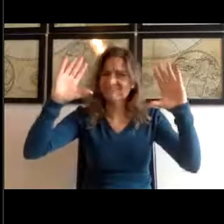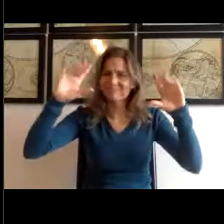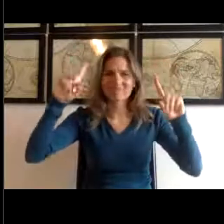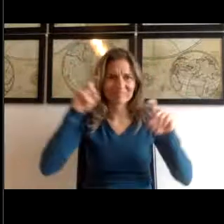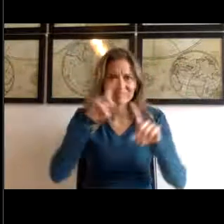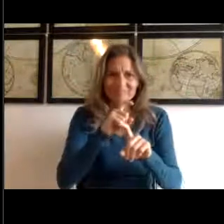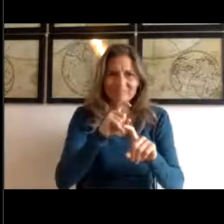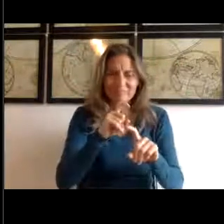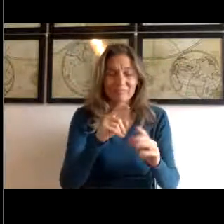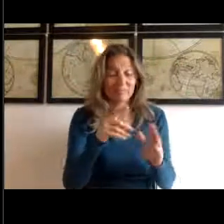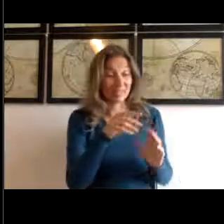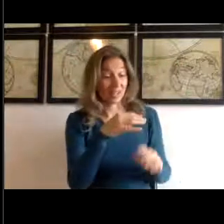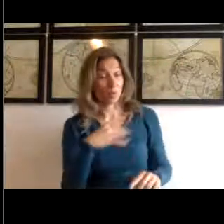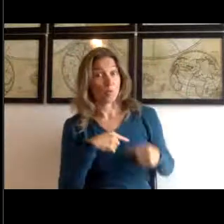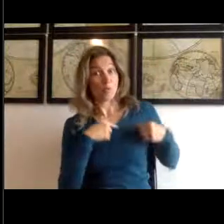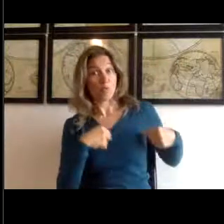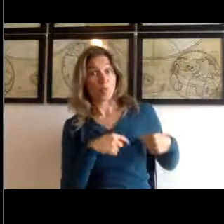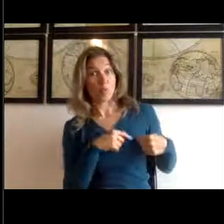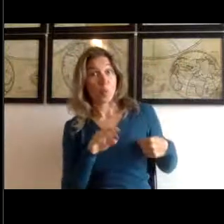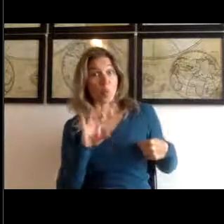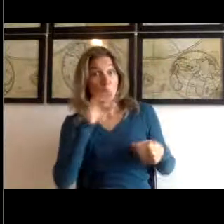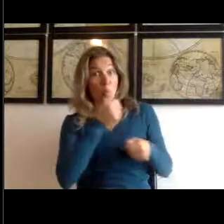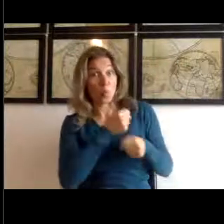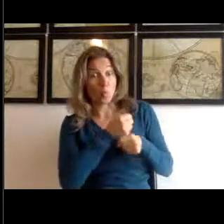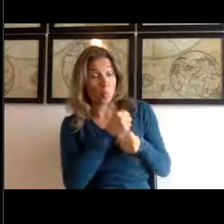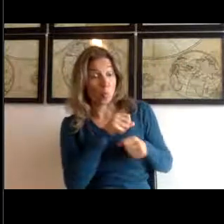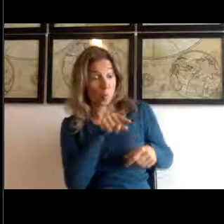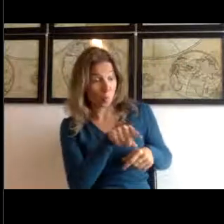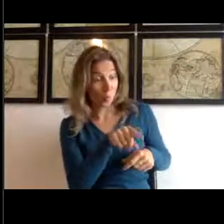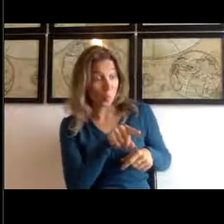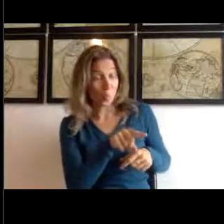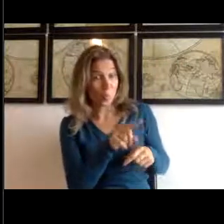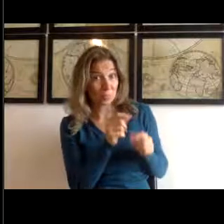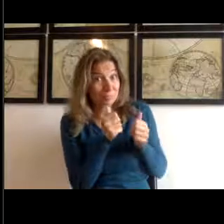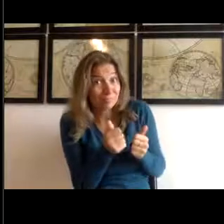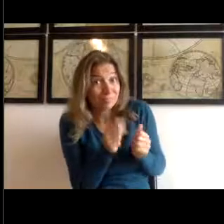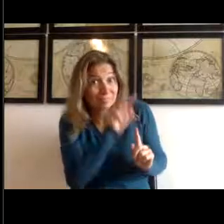So this is a big responsibility as well.